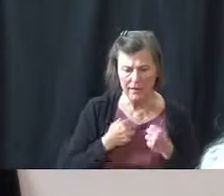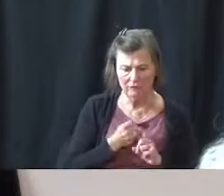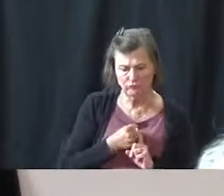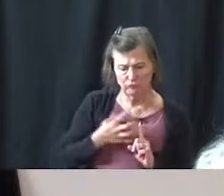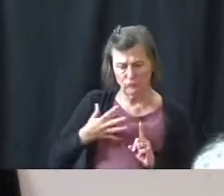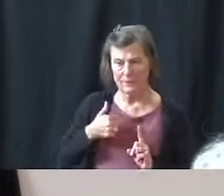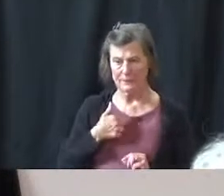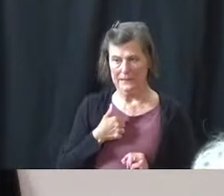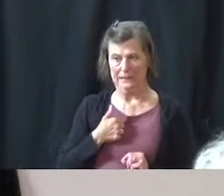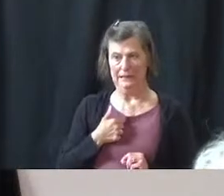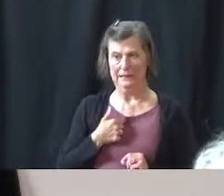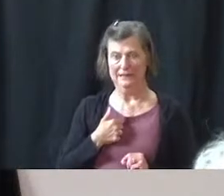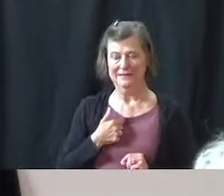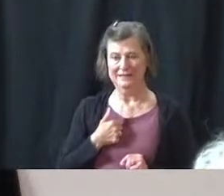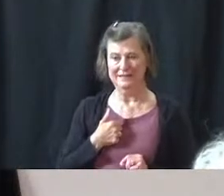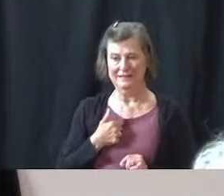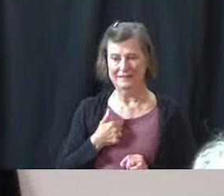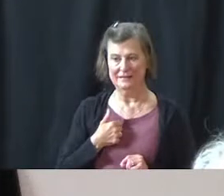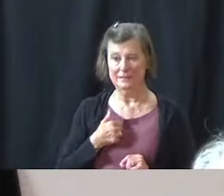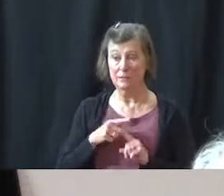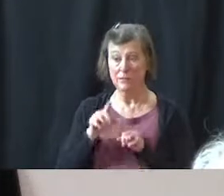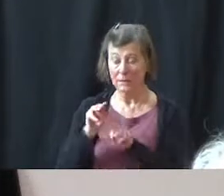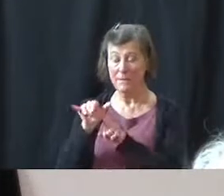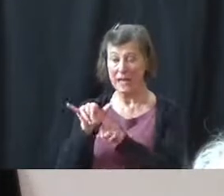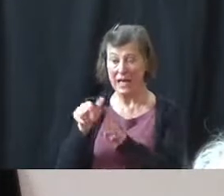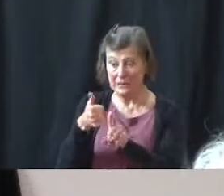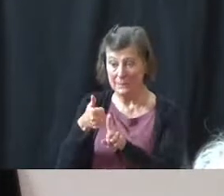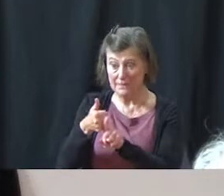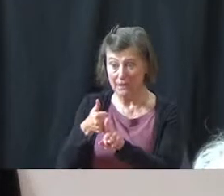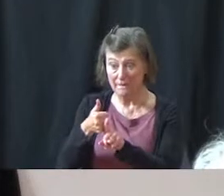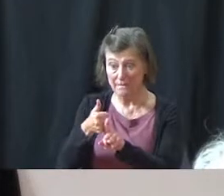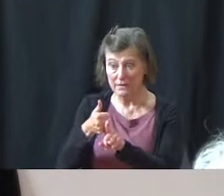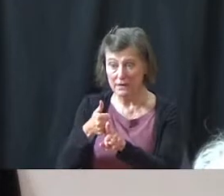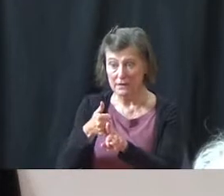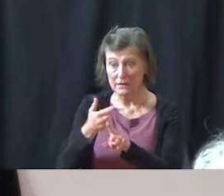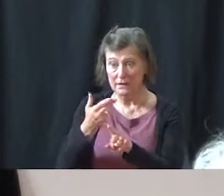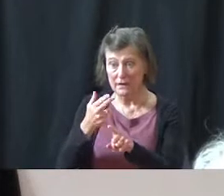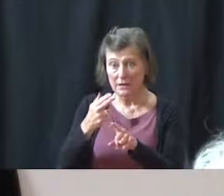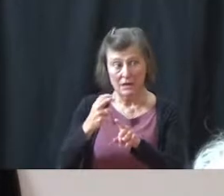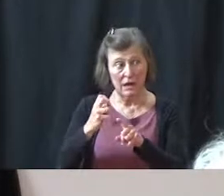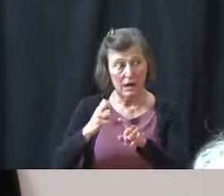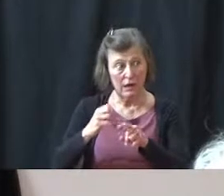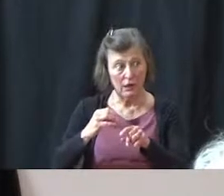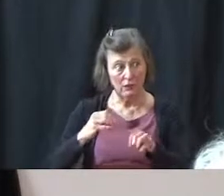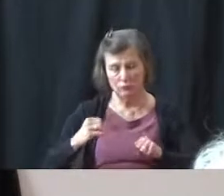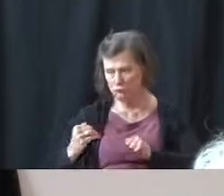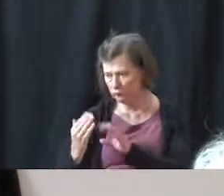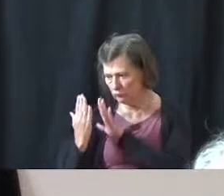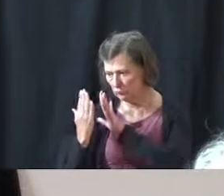But, even may, may, he had to face off against anti-abolitionist mobs.